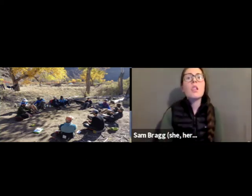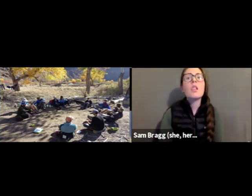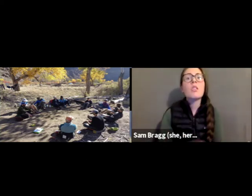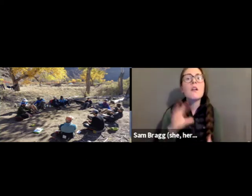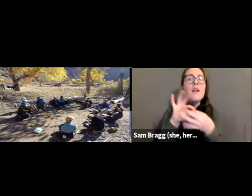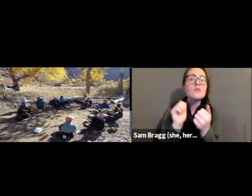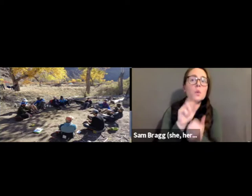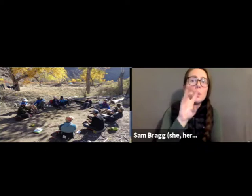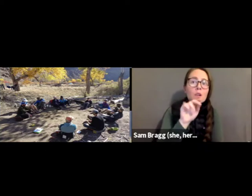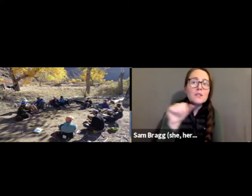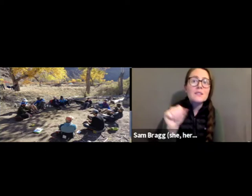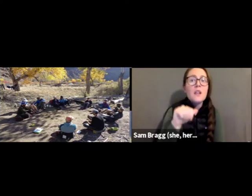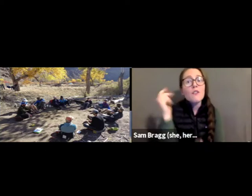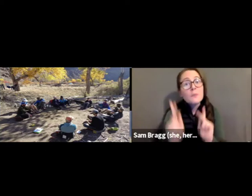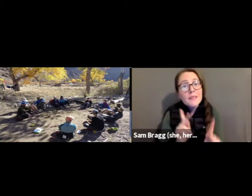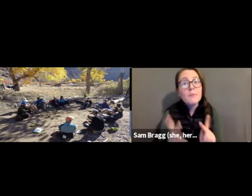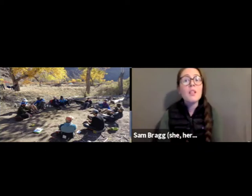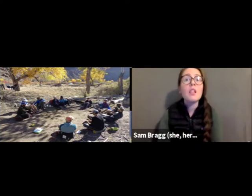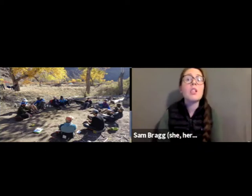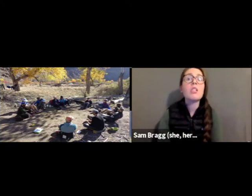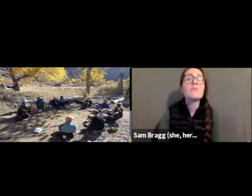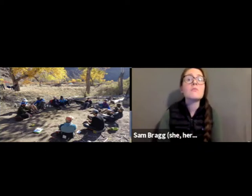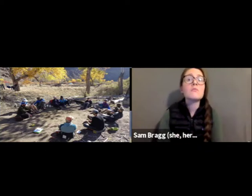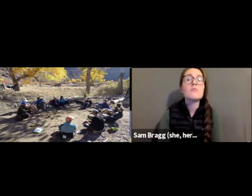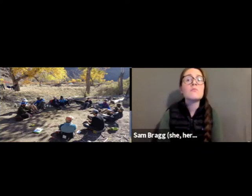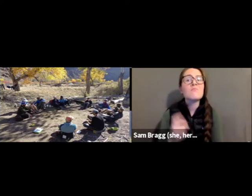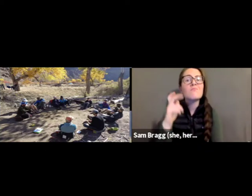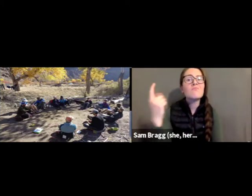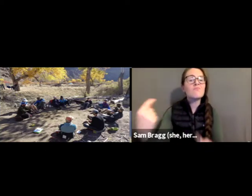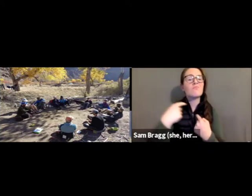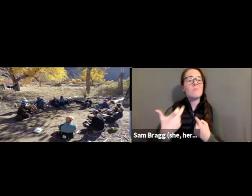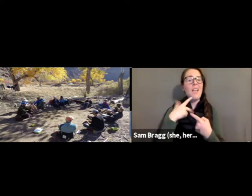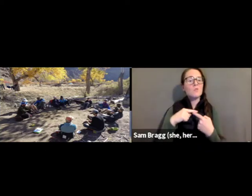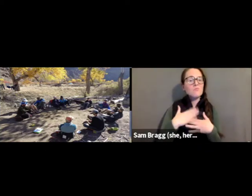Being in nature as much as possible. Connecting to the wilderness as well as other people.